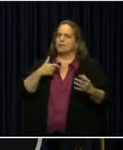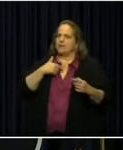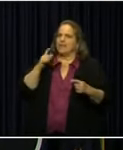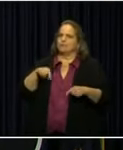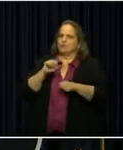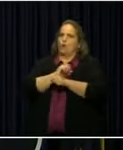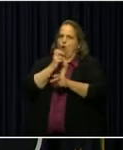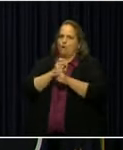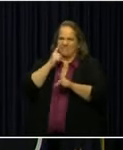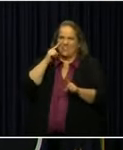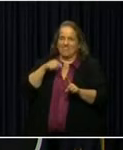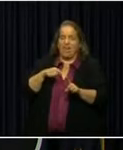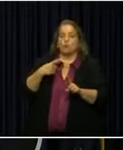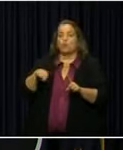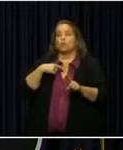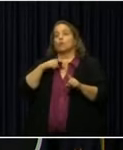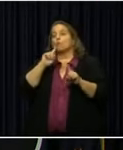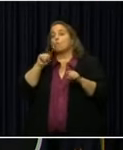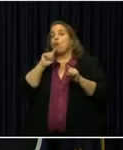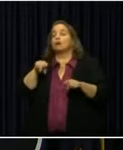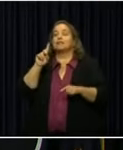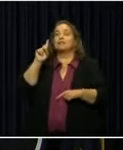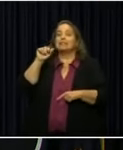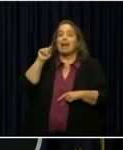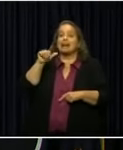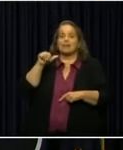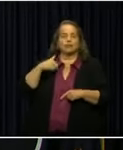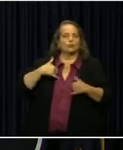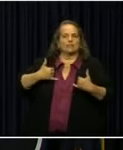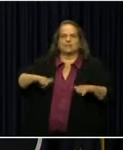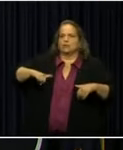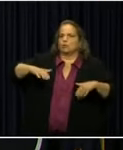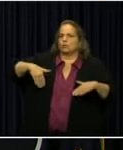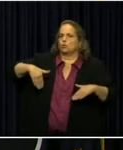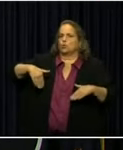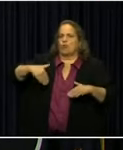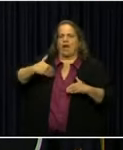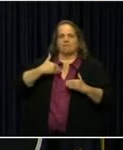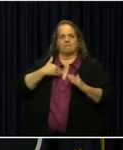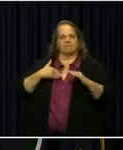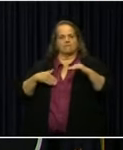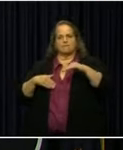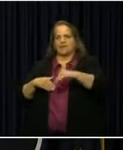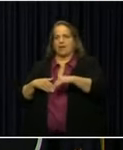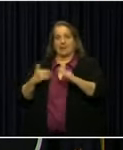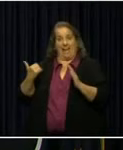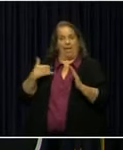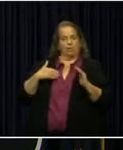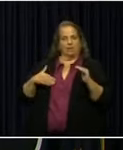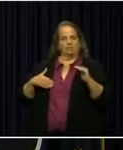THEY'RE TALKING ABOUT. NUMBER TWO, WHEN IT COMES BACK IS JUST TO THE OTHER SIDE OF